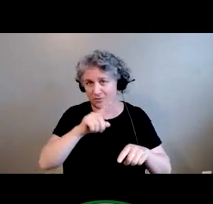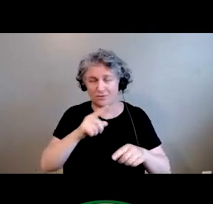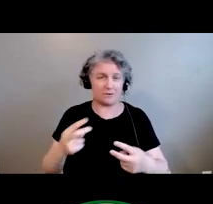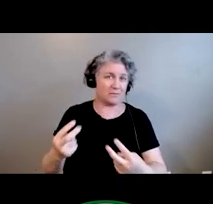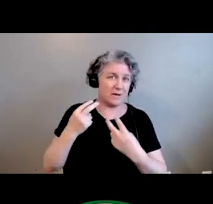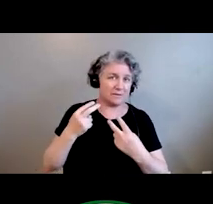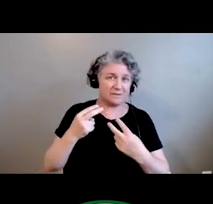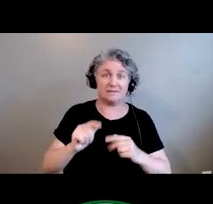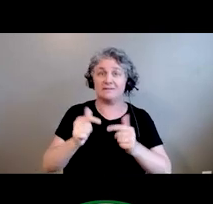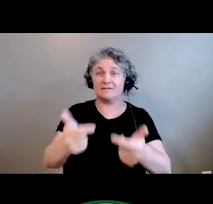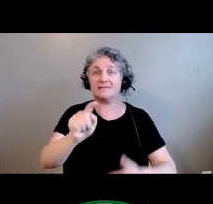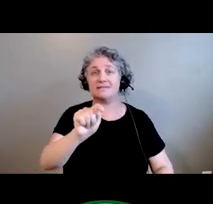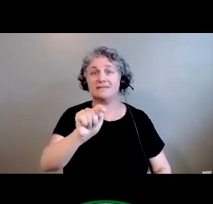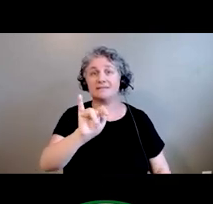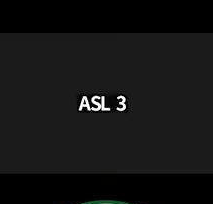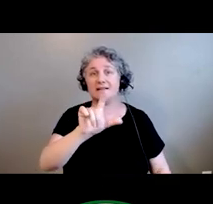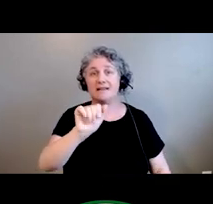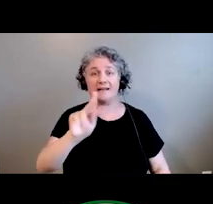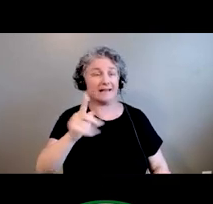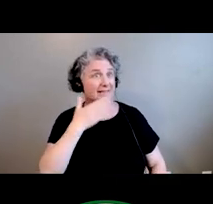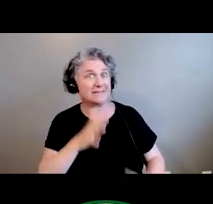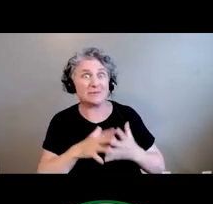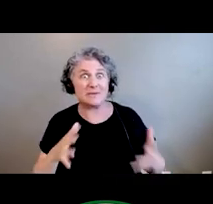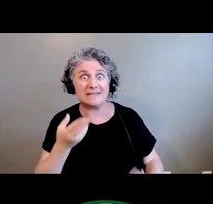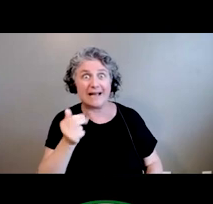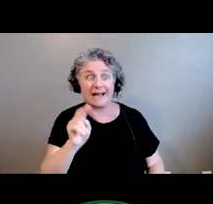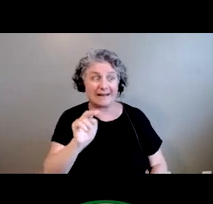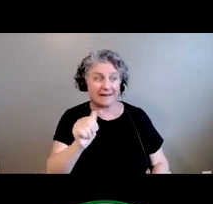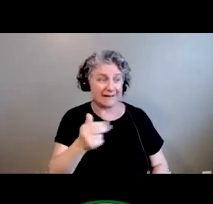with the discussion about all the different topics that we've we've gone through.